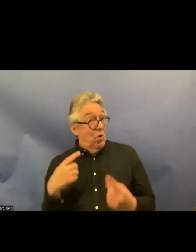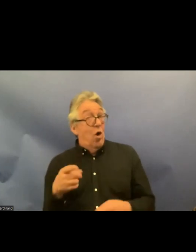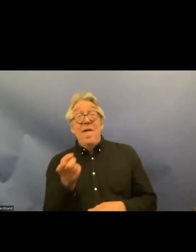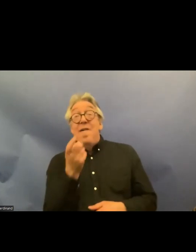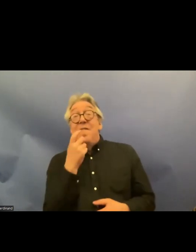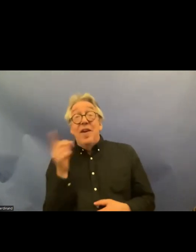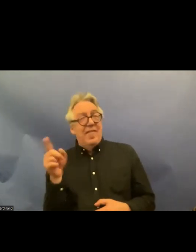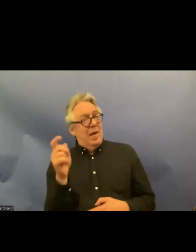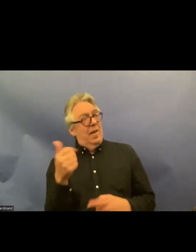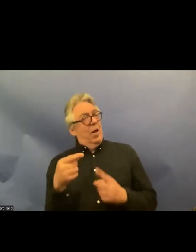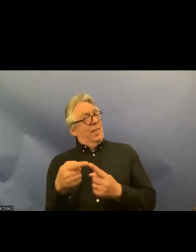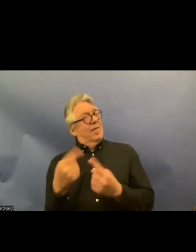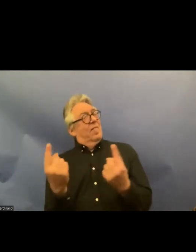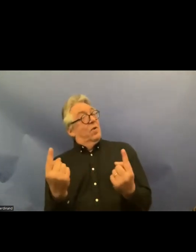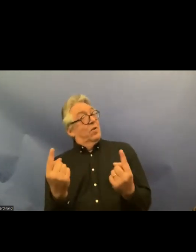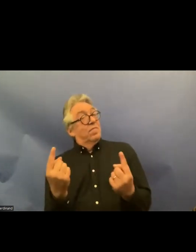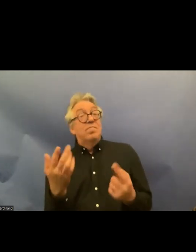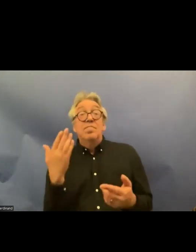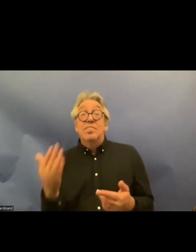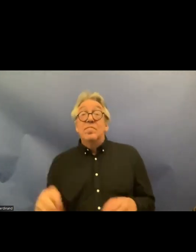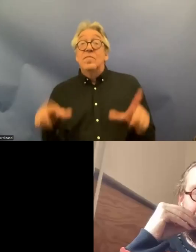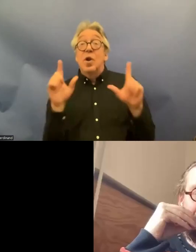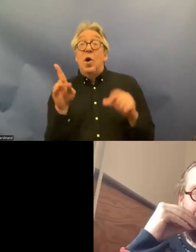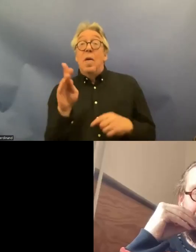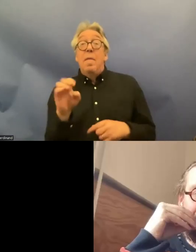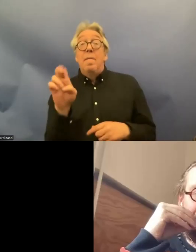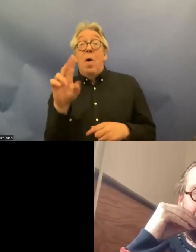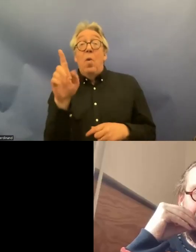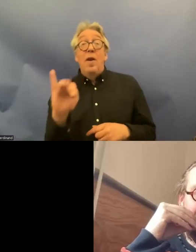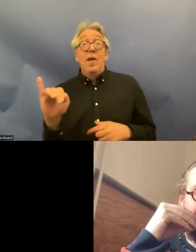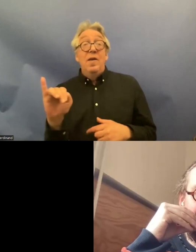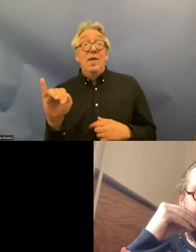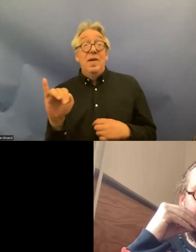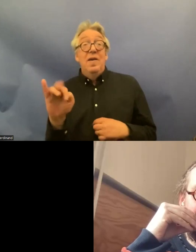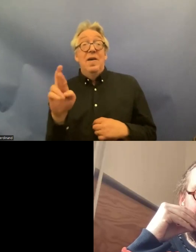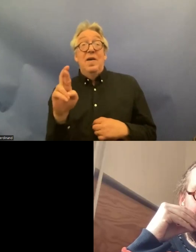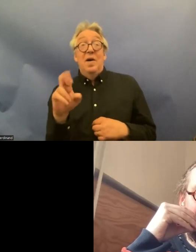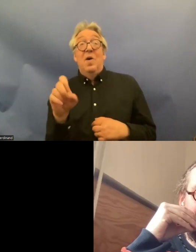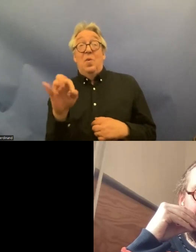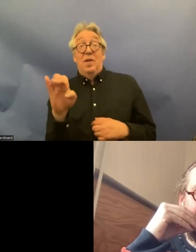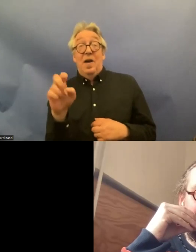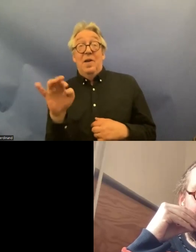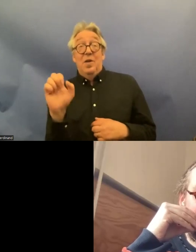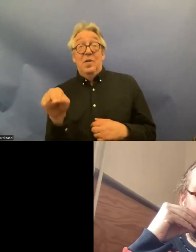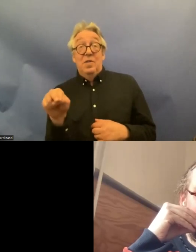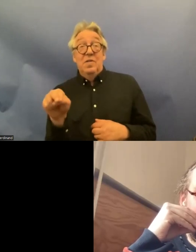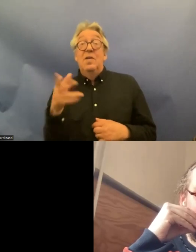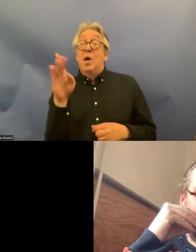different so we have Pauli Rautiainen and Pauli we' re really interested to